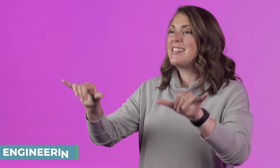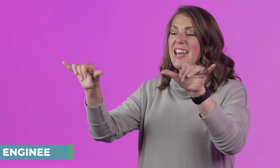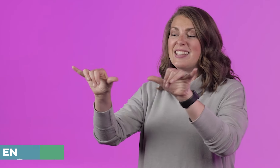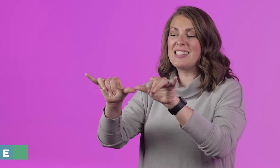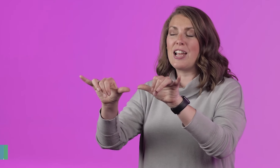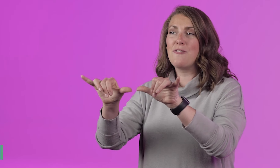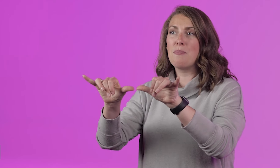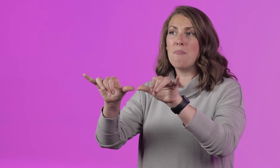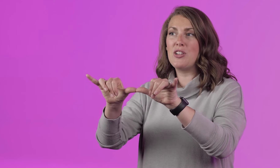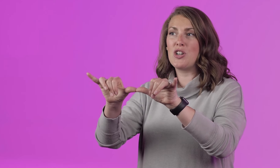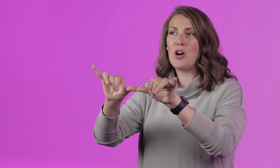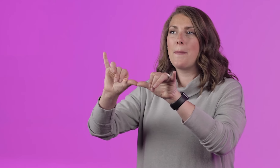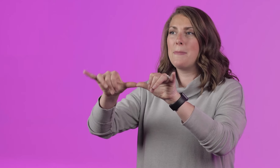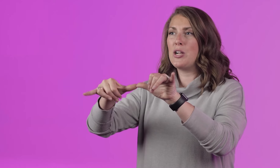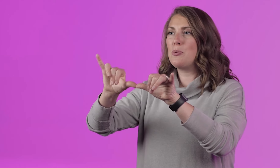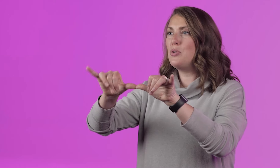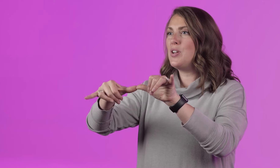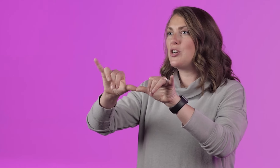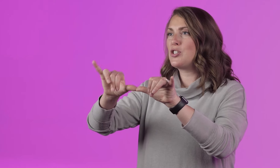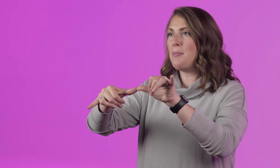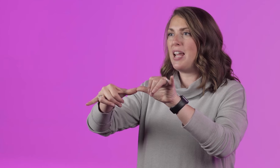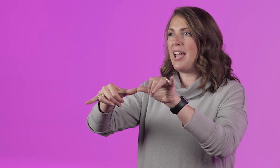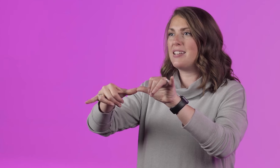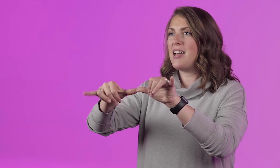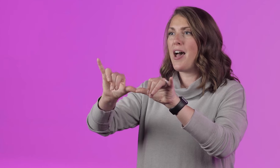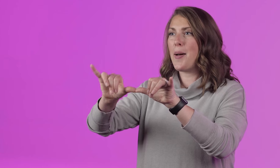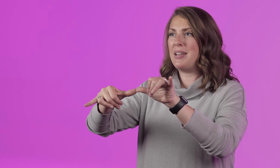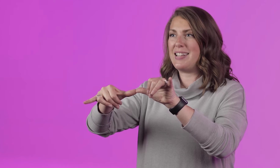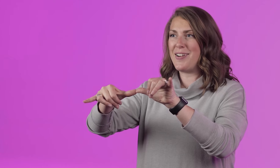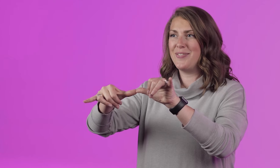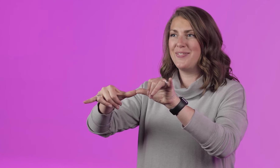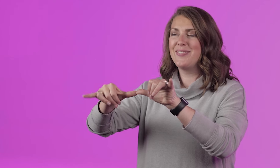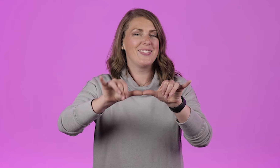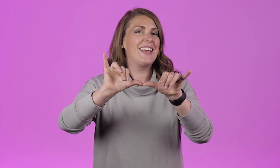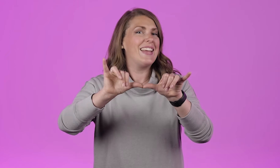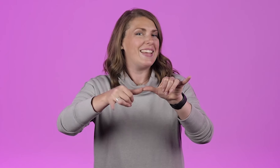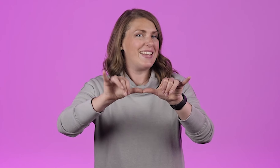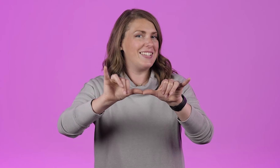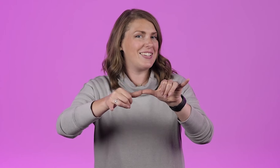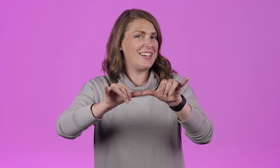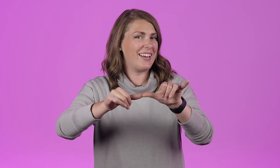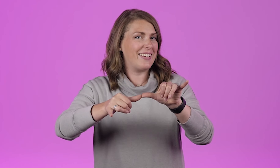It's like the sign for measure but you're moving your dominant hand up and down. ENGINEERING